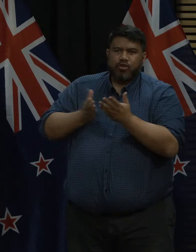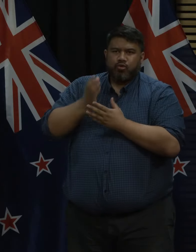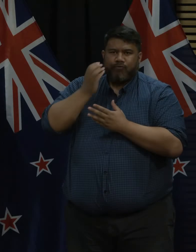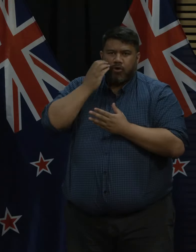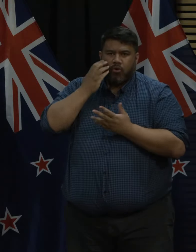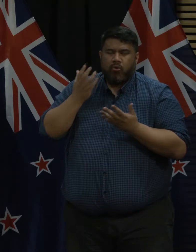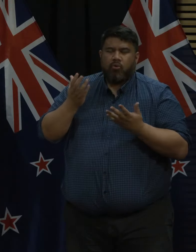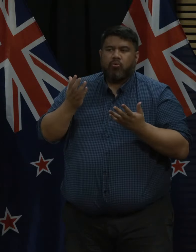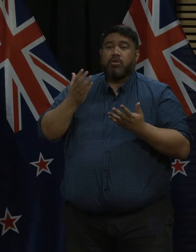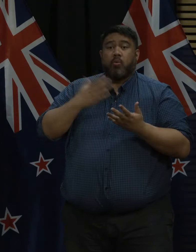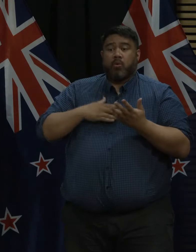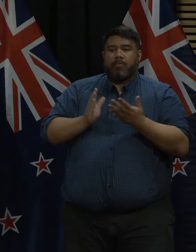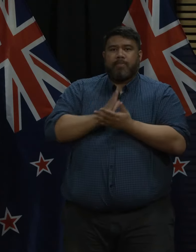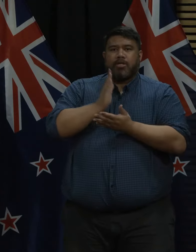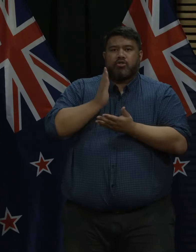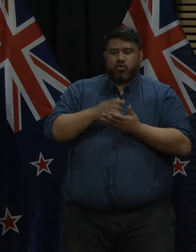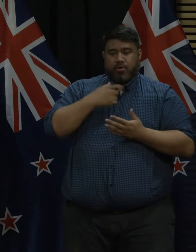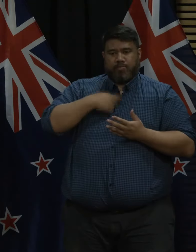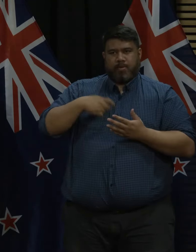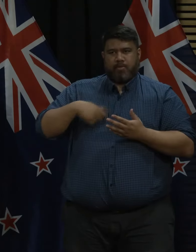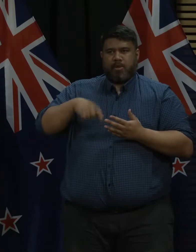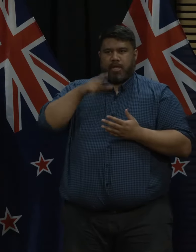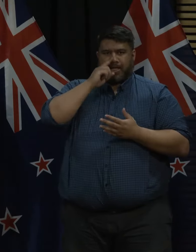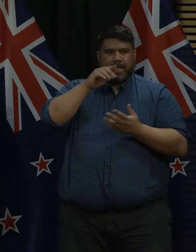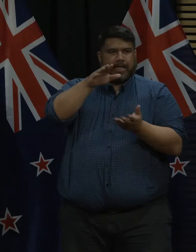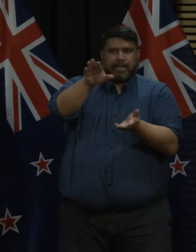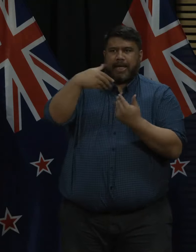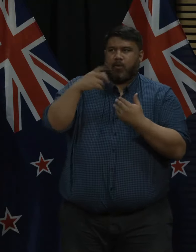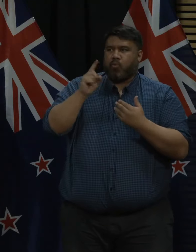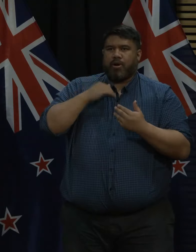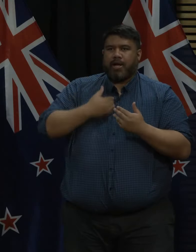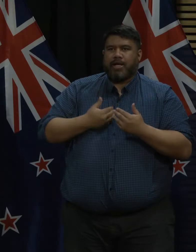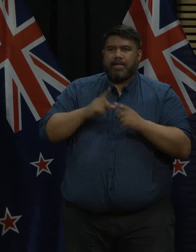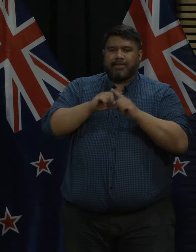these forms of technology to visit a health provider and